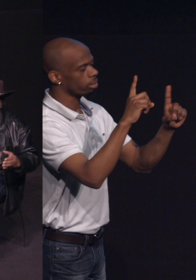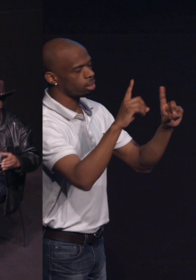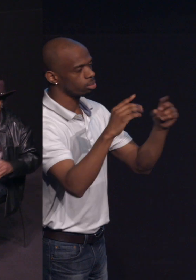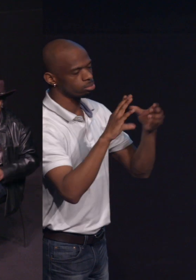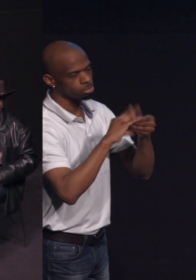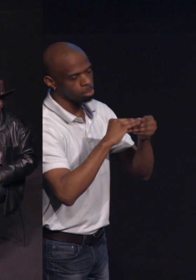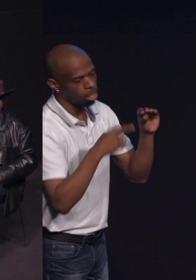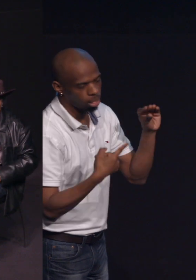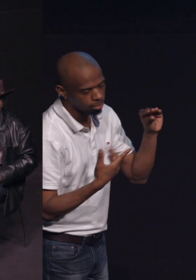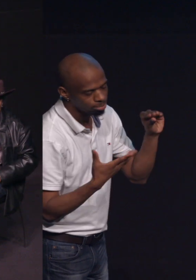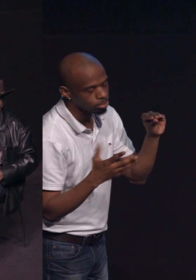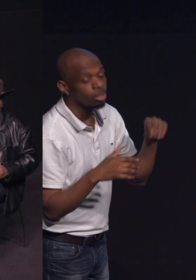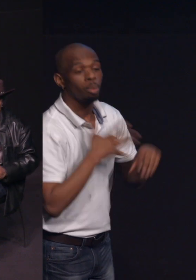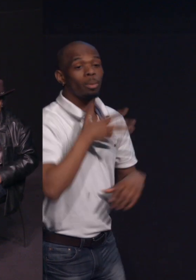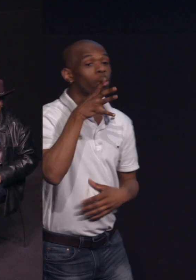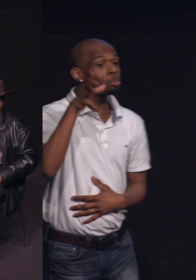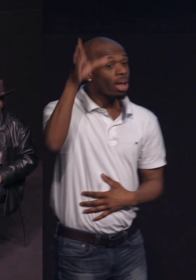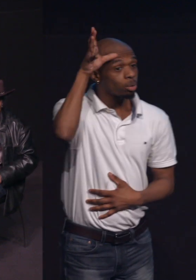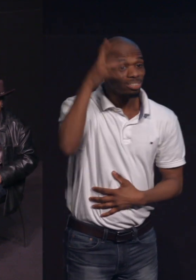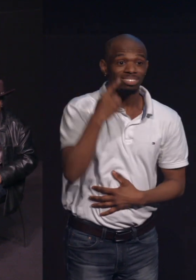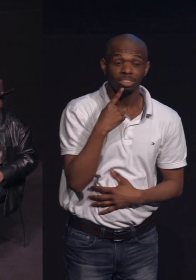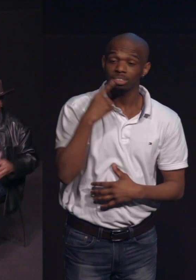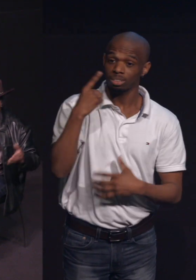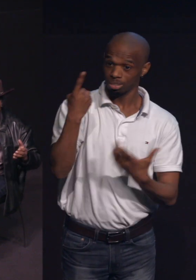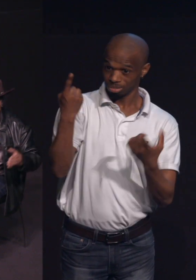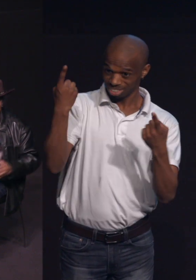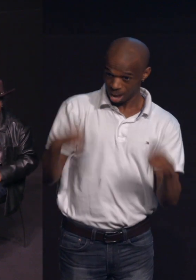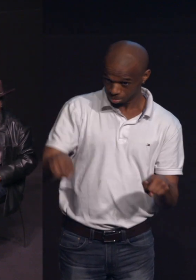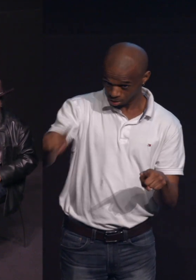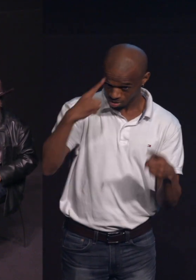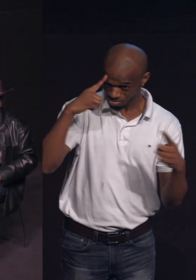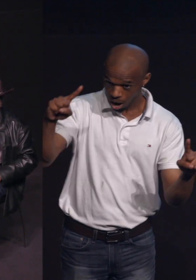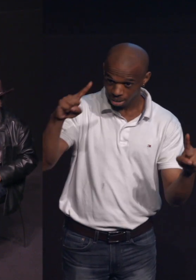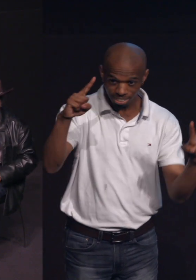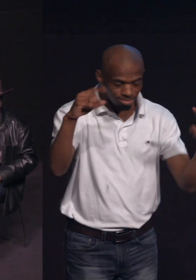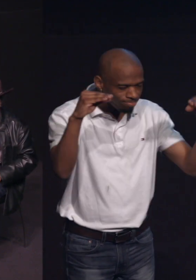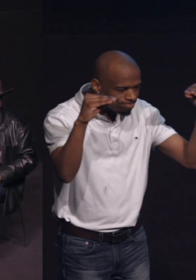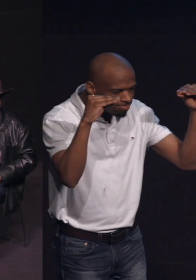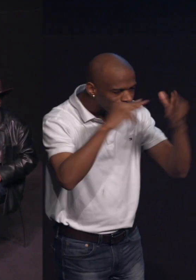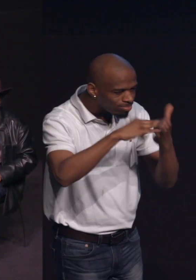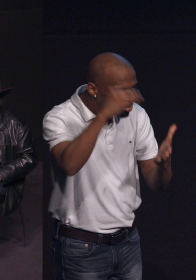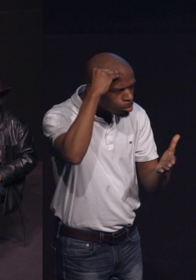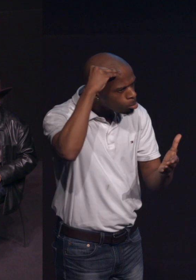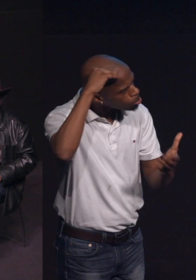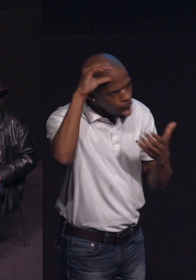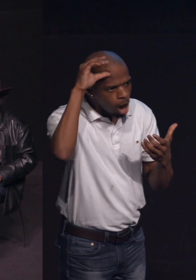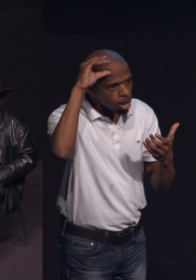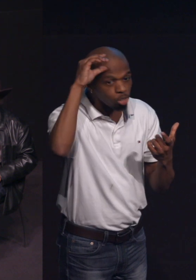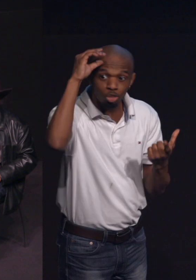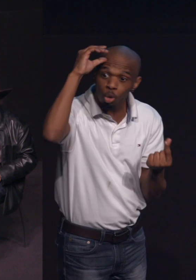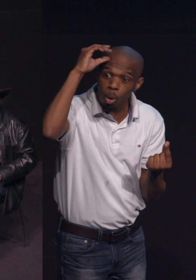is that you get a education, get away from farming so you get you a good job. Well, I did and I come back.